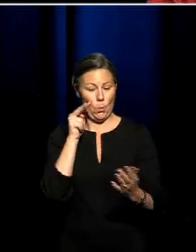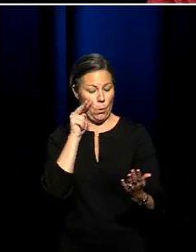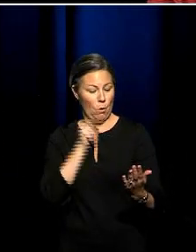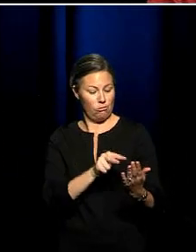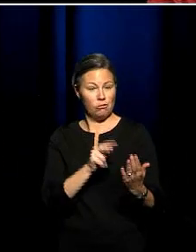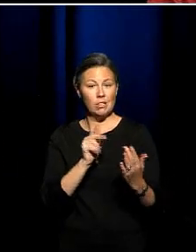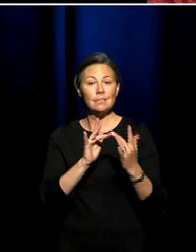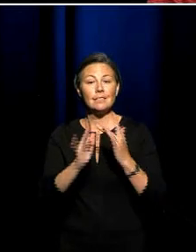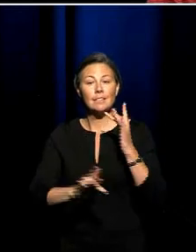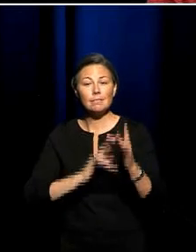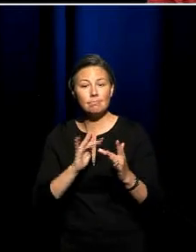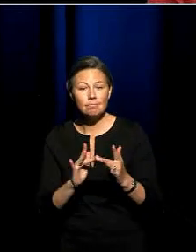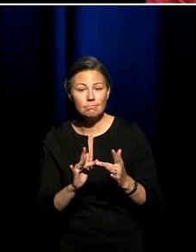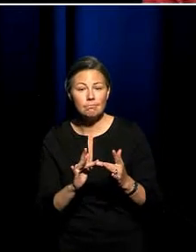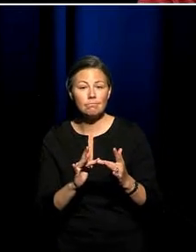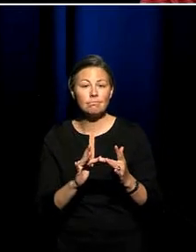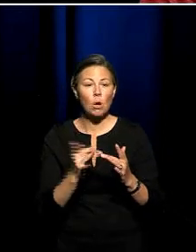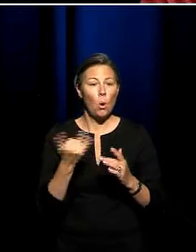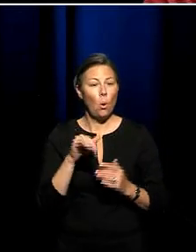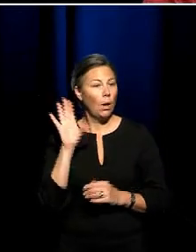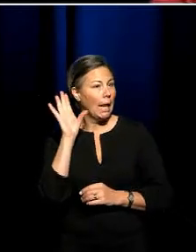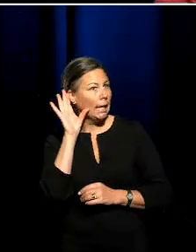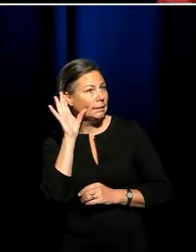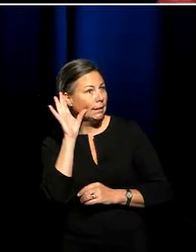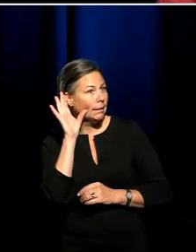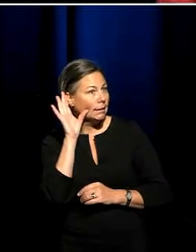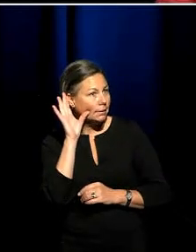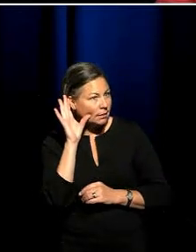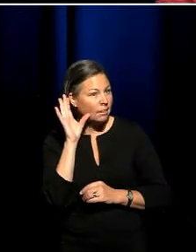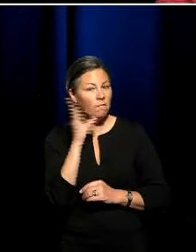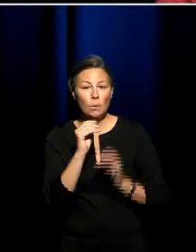whether viewing or listening to the proceedings thank you very much.